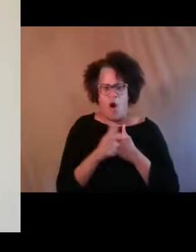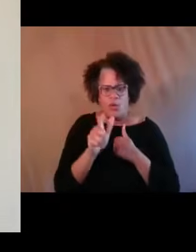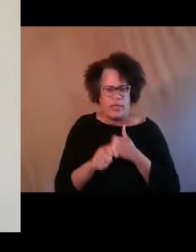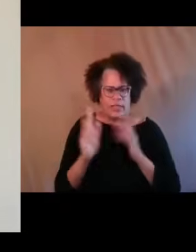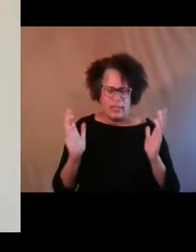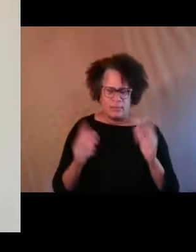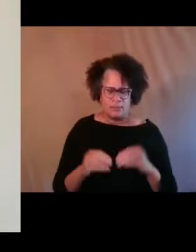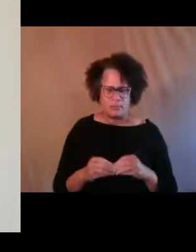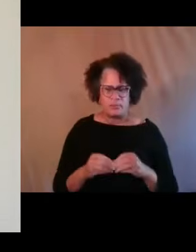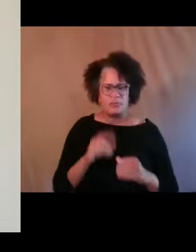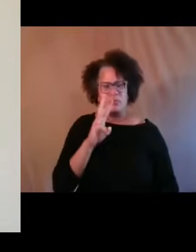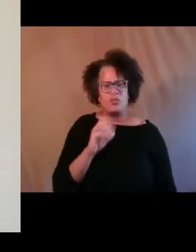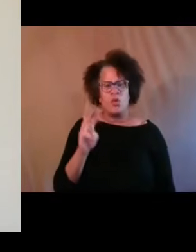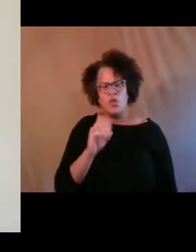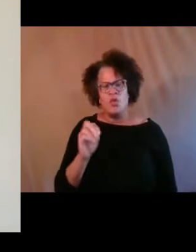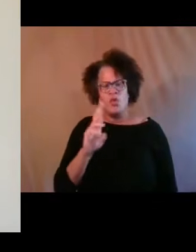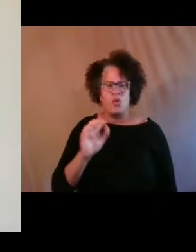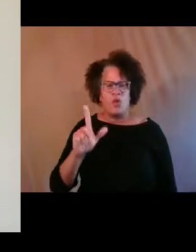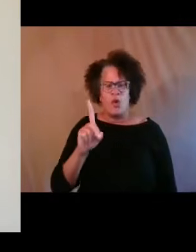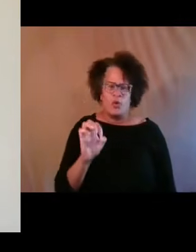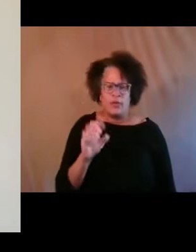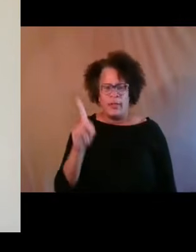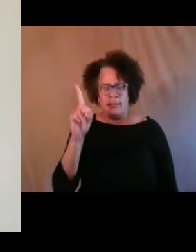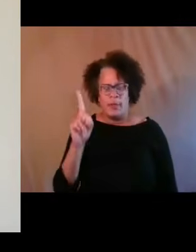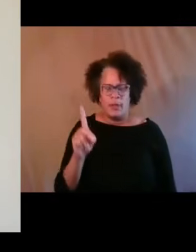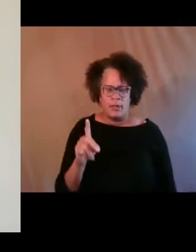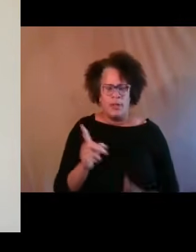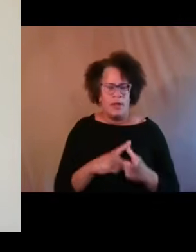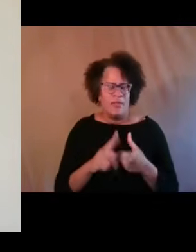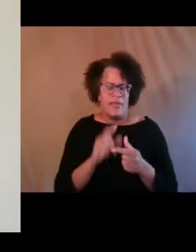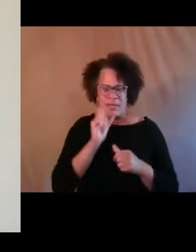"Woo Woo Roll Deep" And it's not just me.